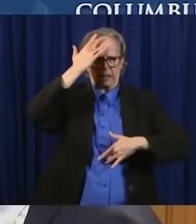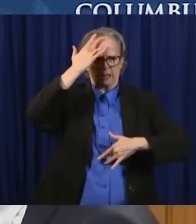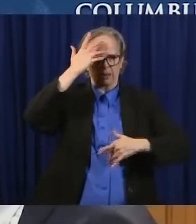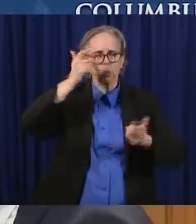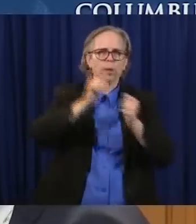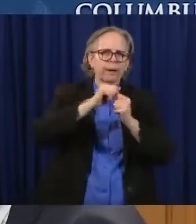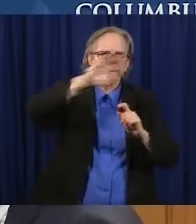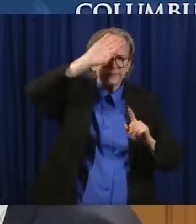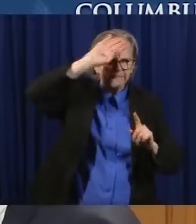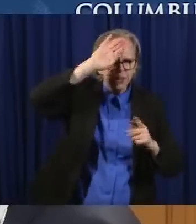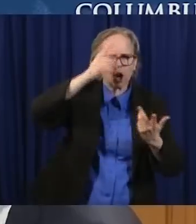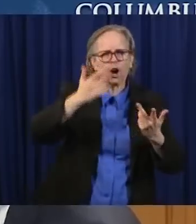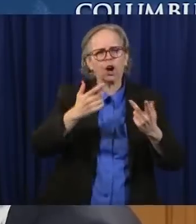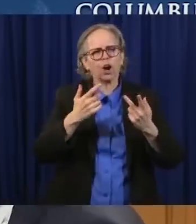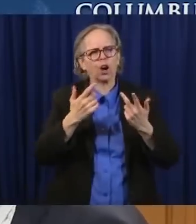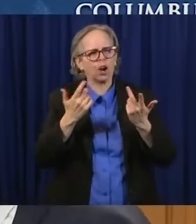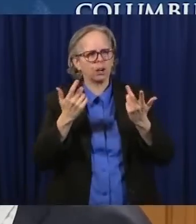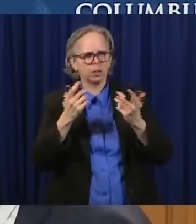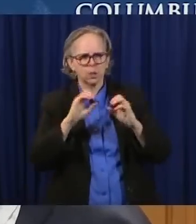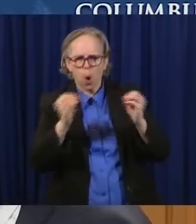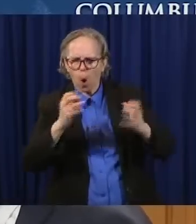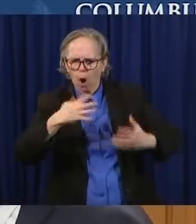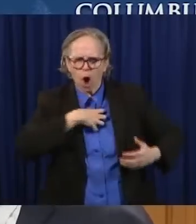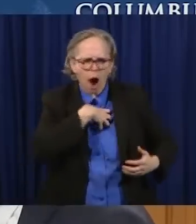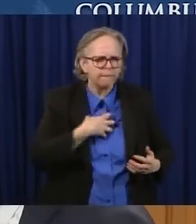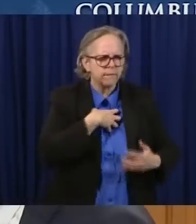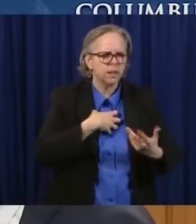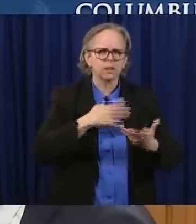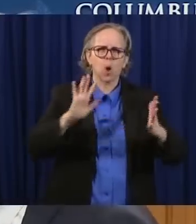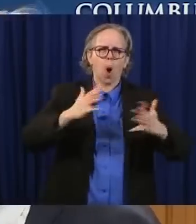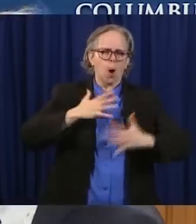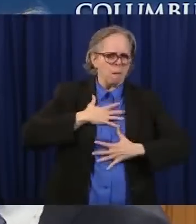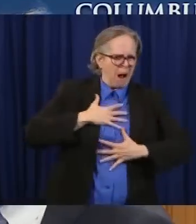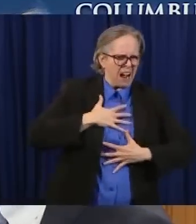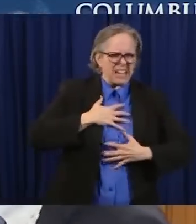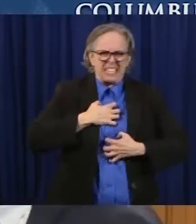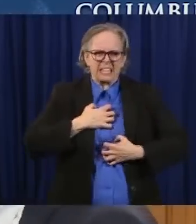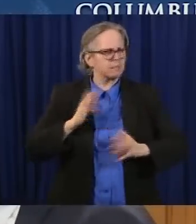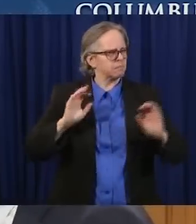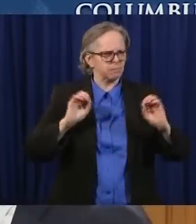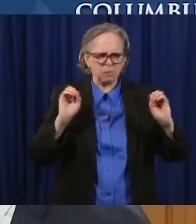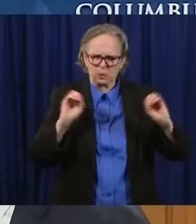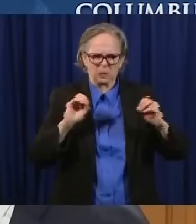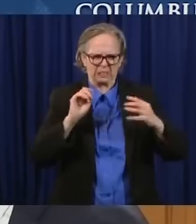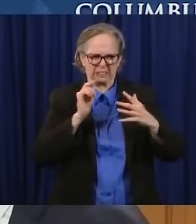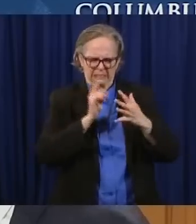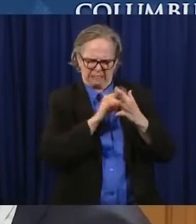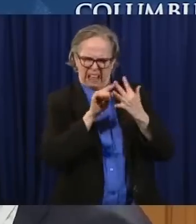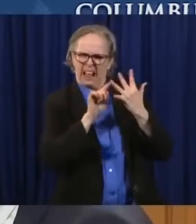CLEAR GUIDELINES ON HYGIENE. INSTRUCTIONS ON SELF-MONITORING